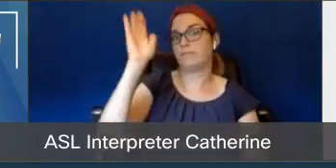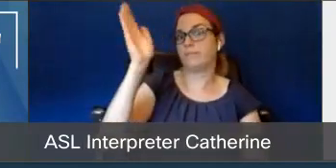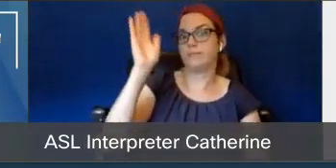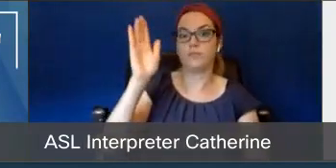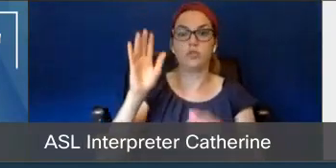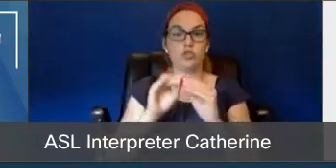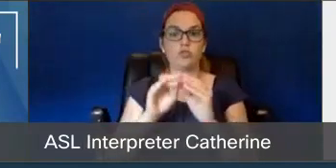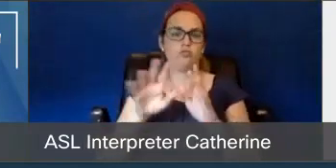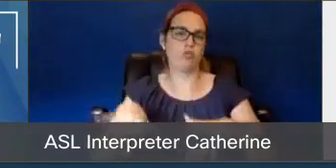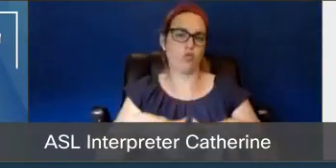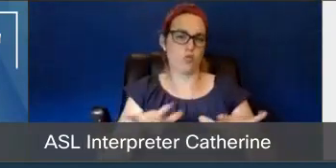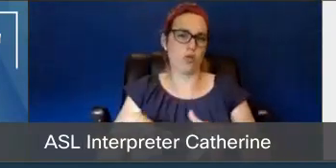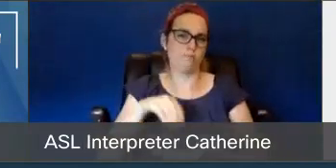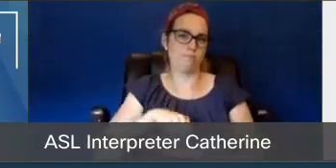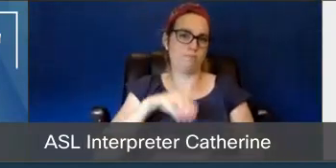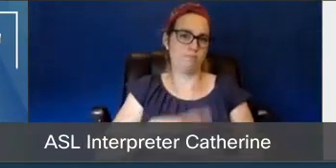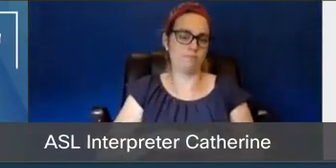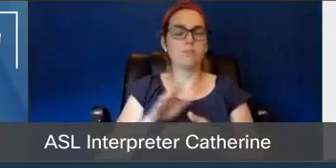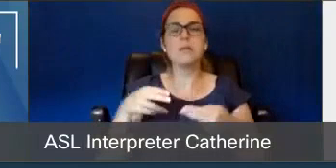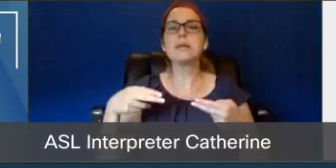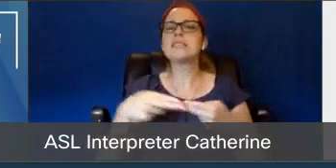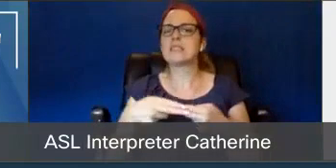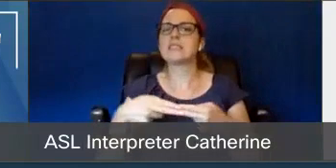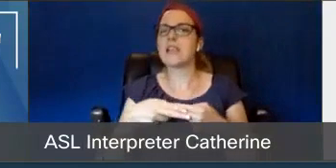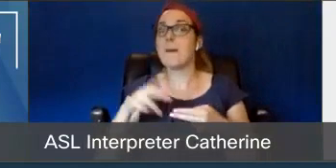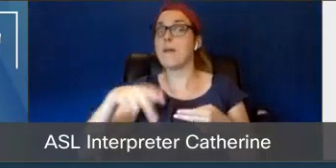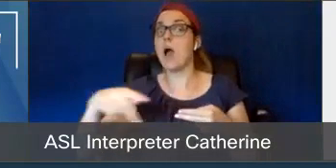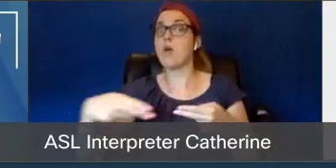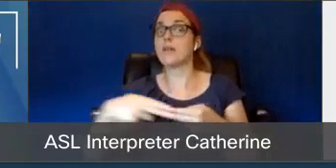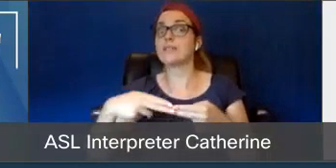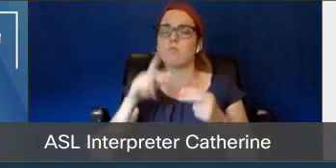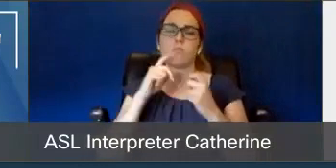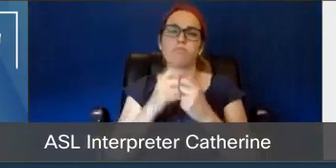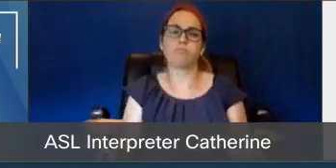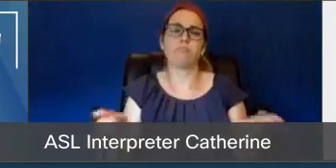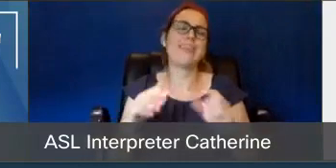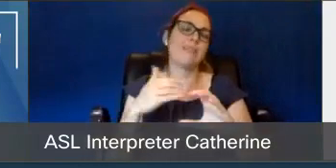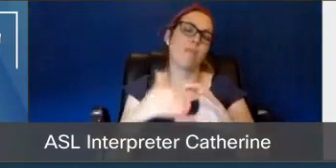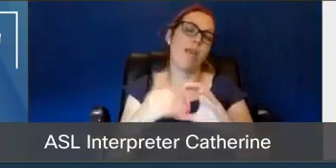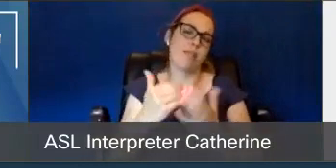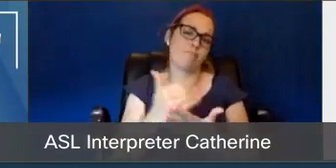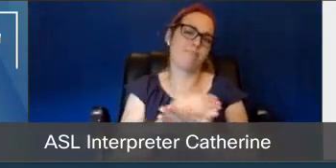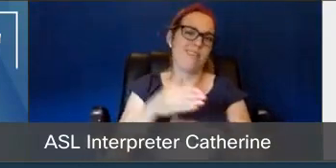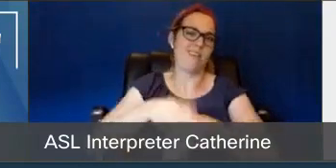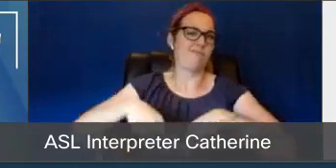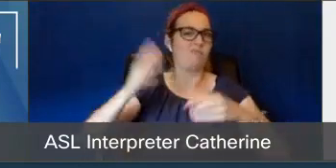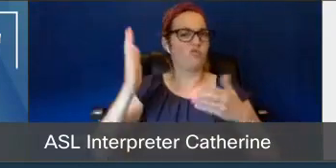disseminated via the GAINS listserv following the webinar. We will also notify all registered participants